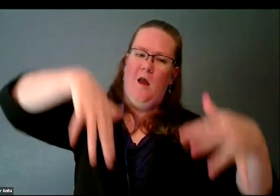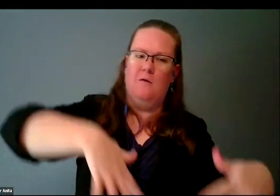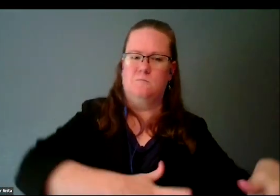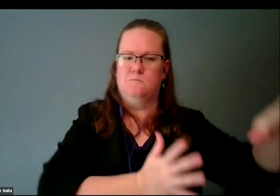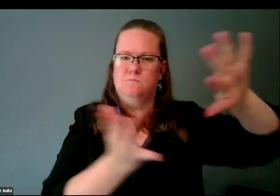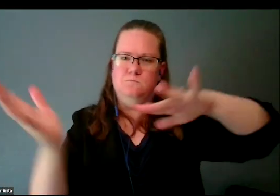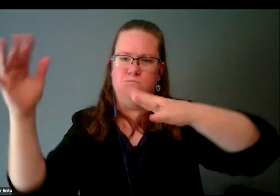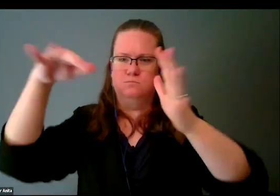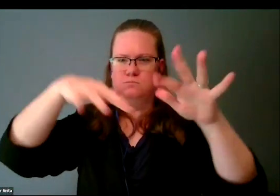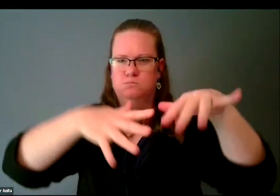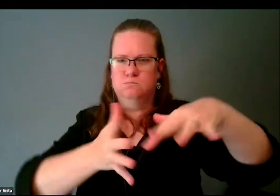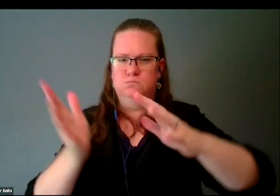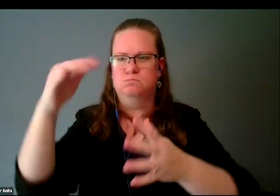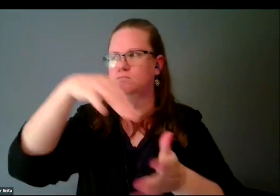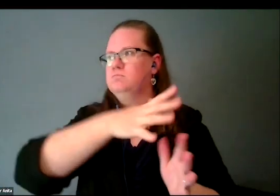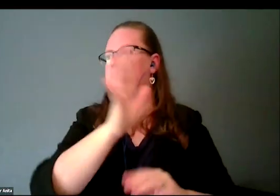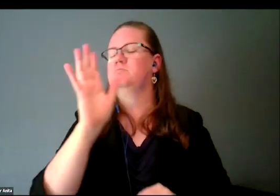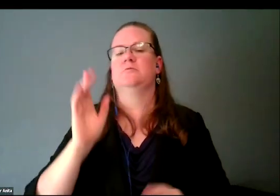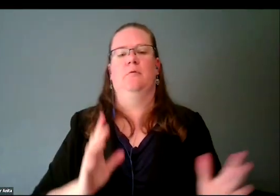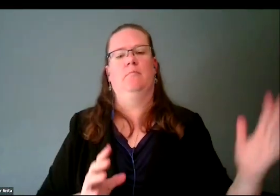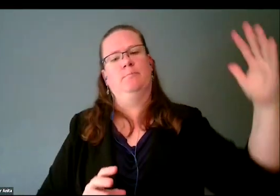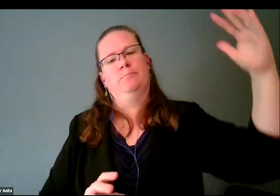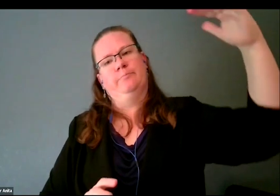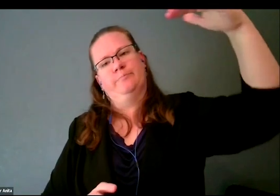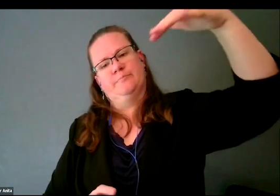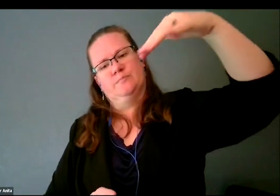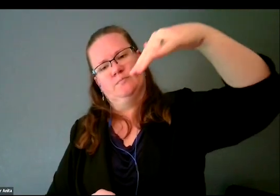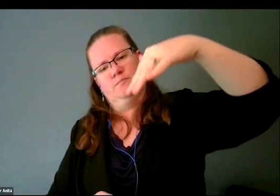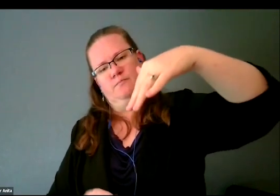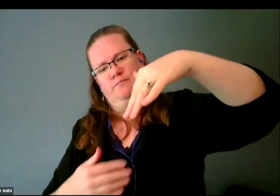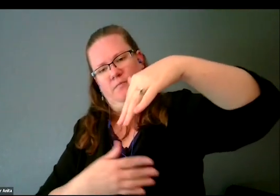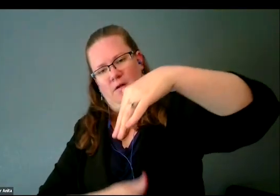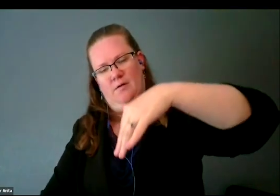large wave coming over the top in the top left corner and then cutting through the center of the image.